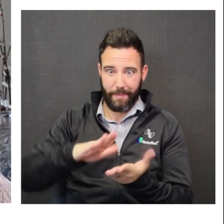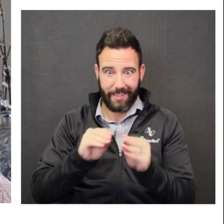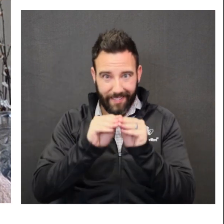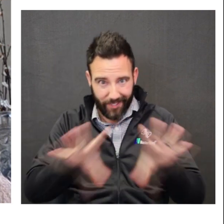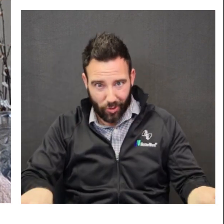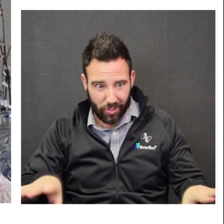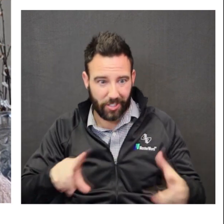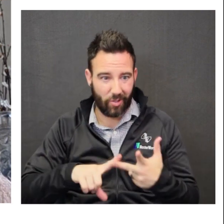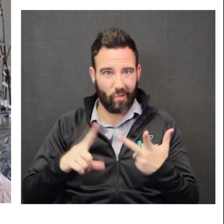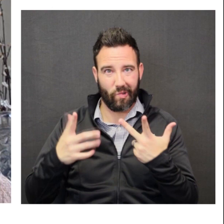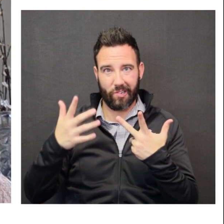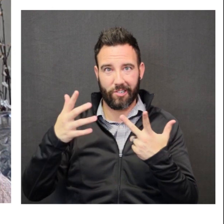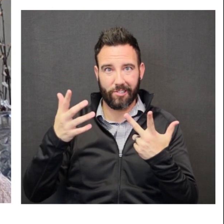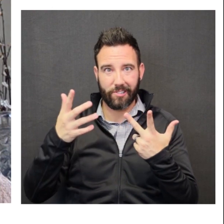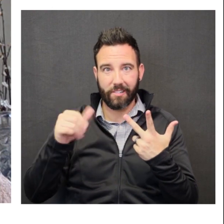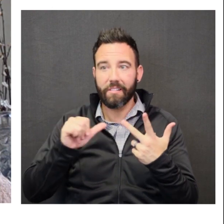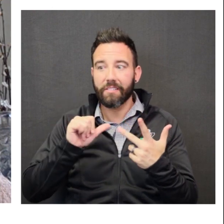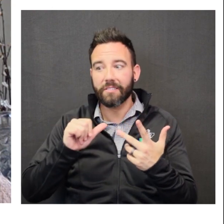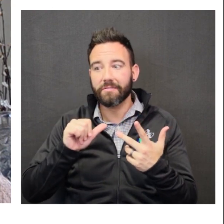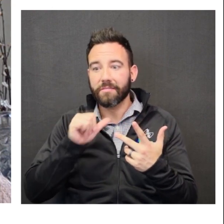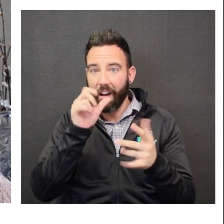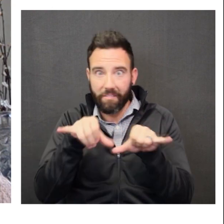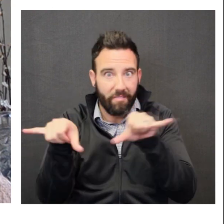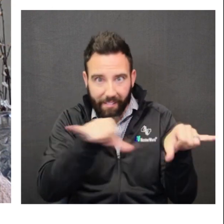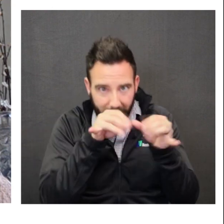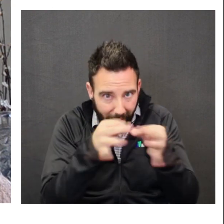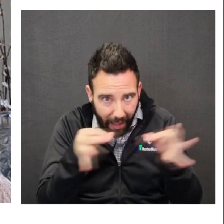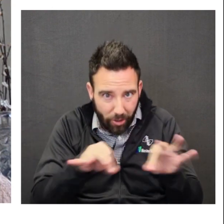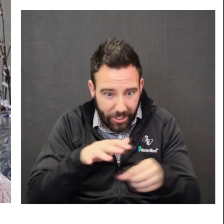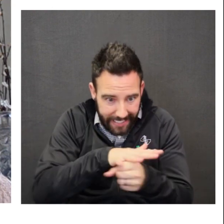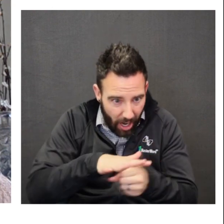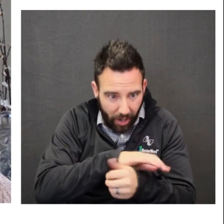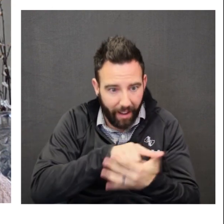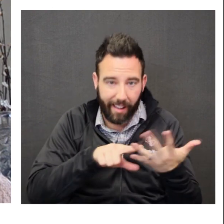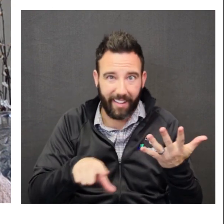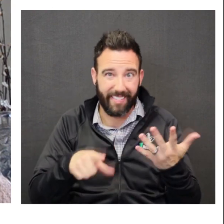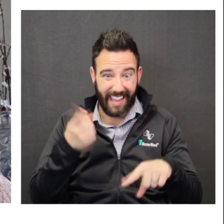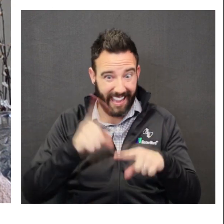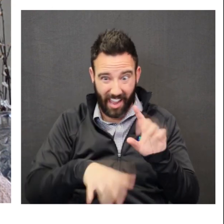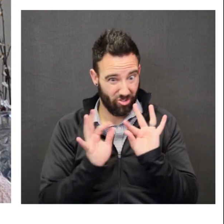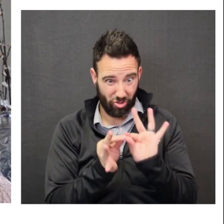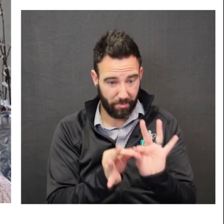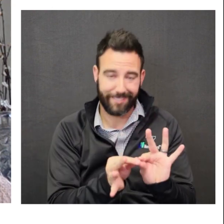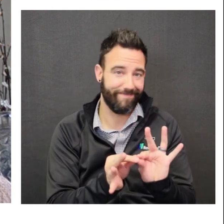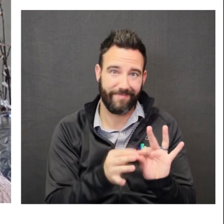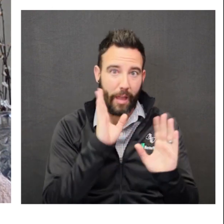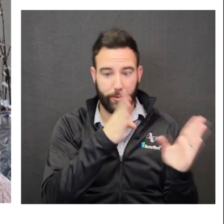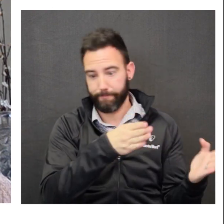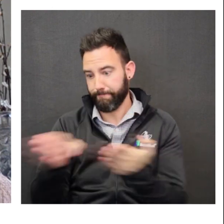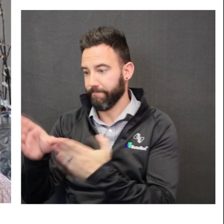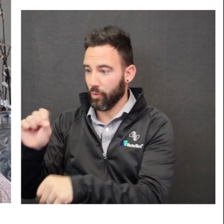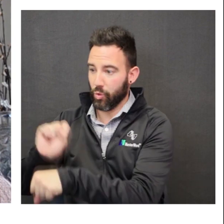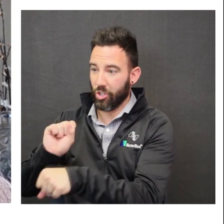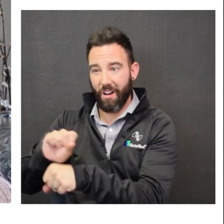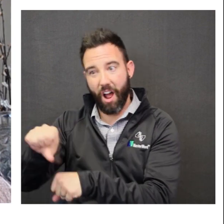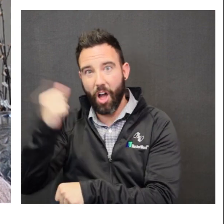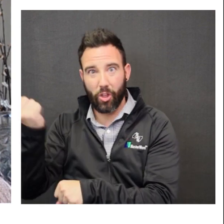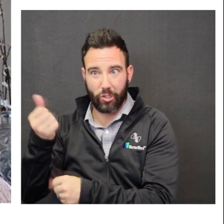money of the use of their language they're gonna go make money where they can to have a living paycheck. So you know, I think it probably will